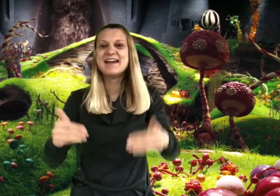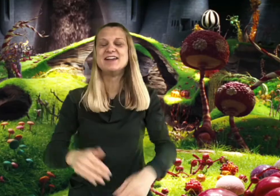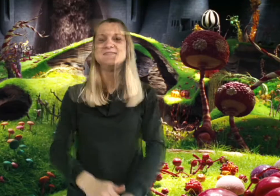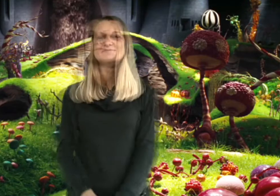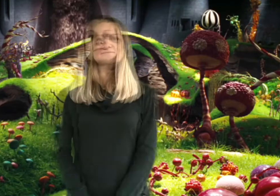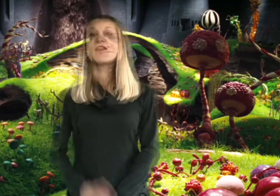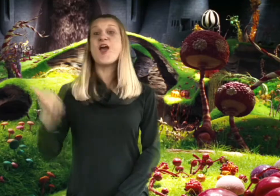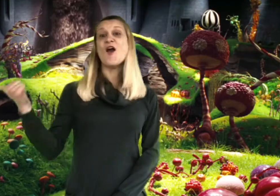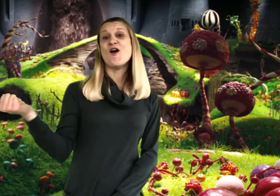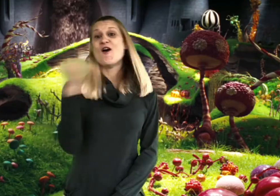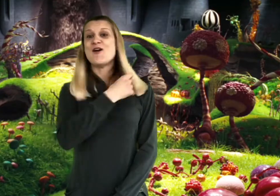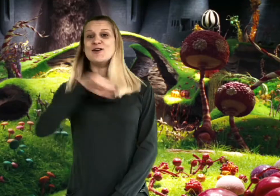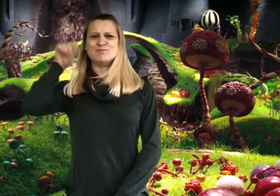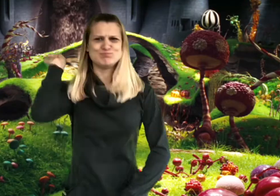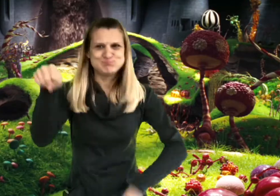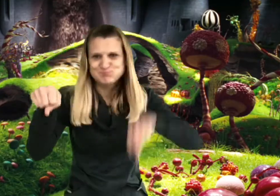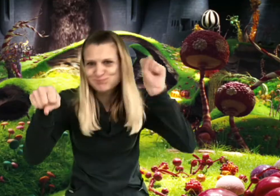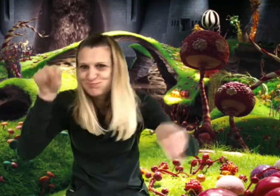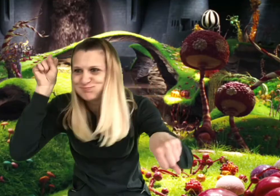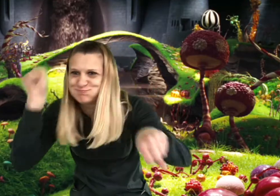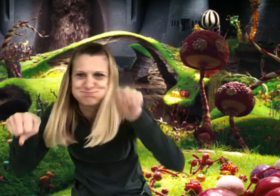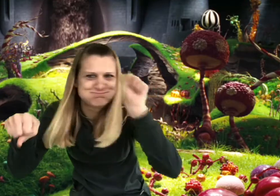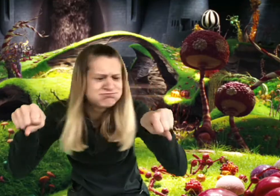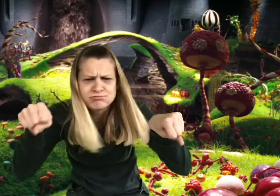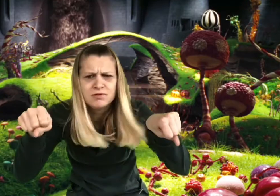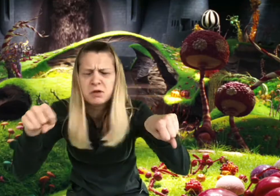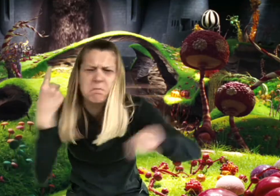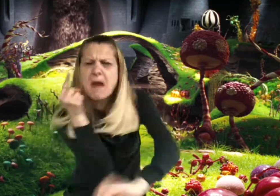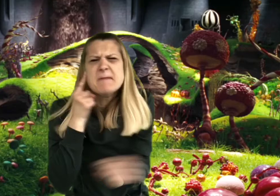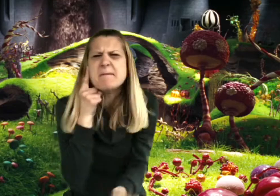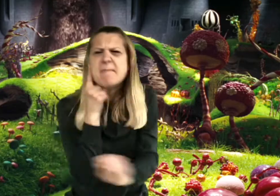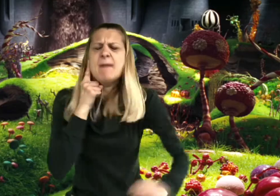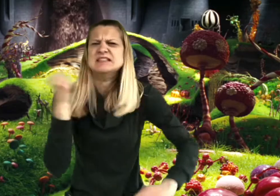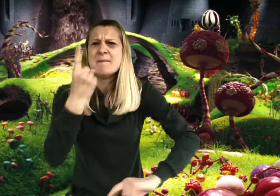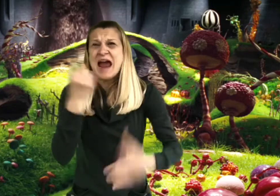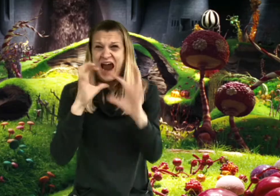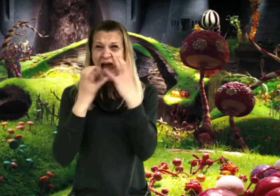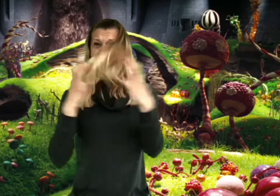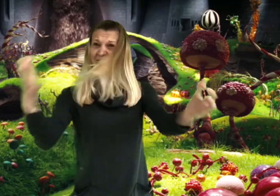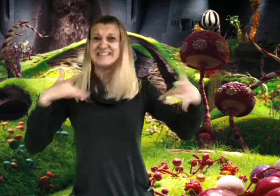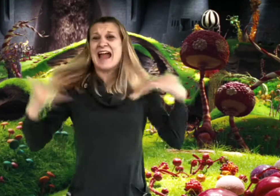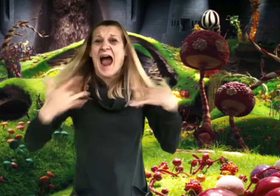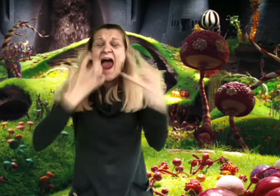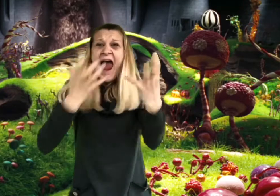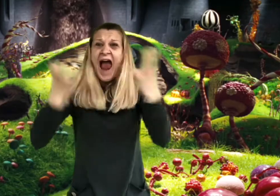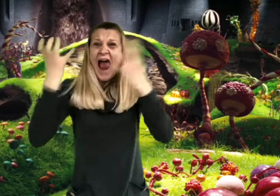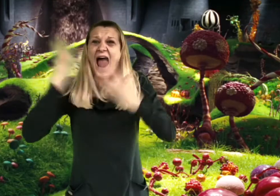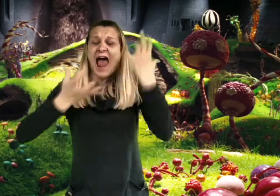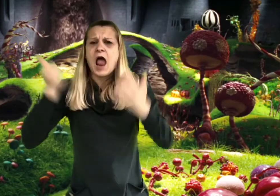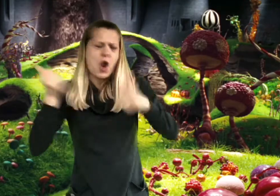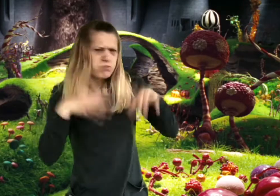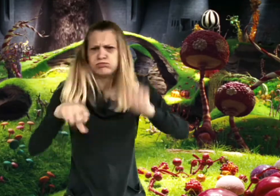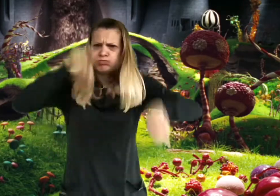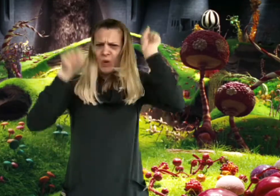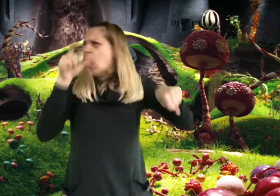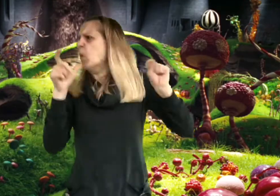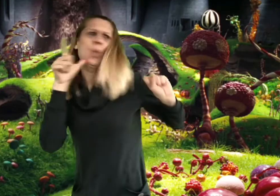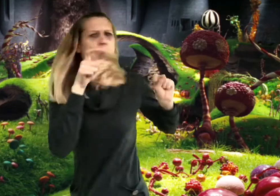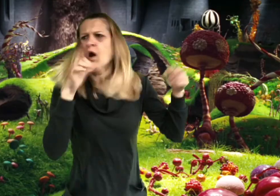As everyone bent down to pick a buttercup, suddenly, the air was filled with screams of excitement.